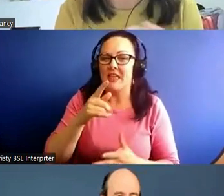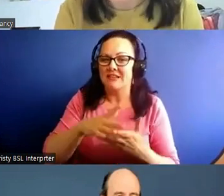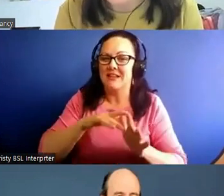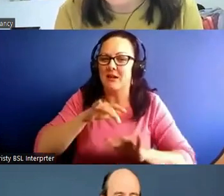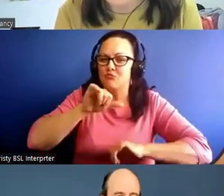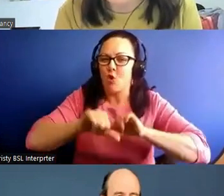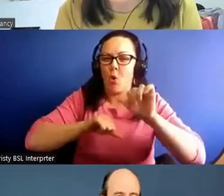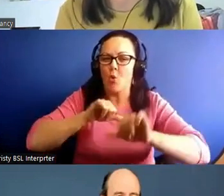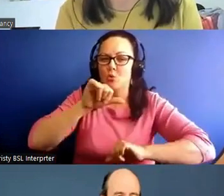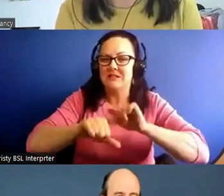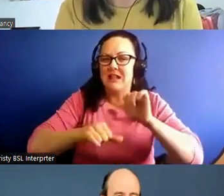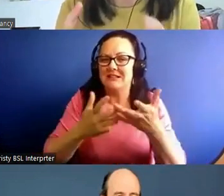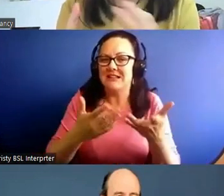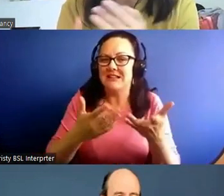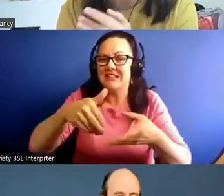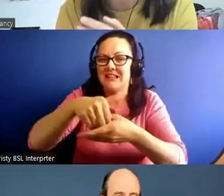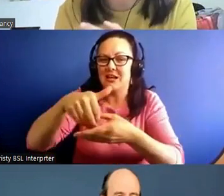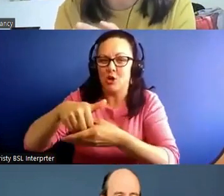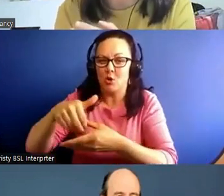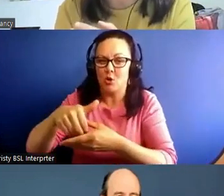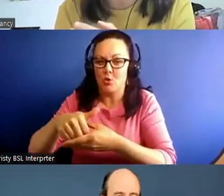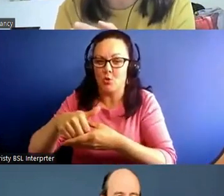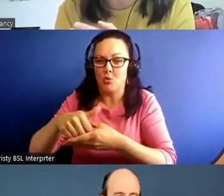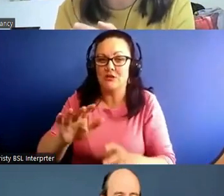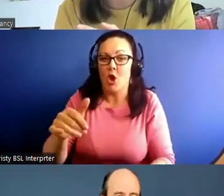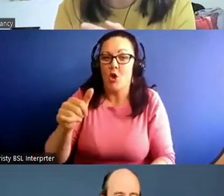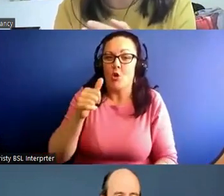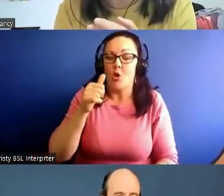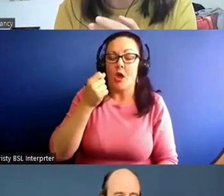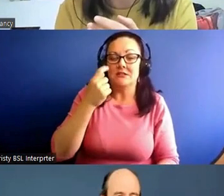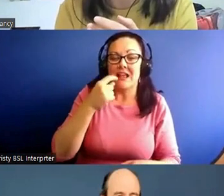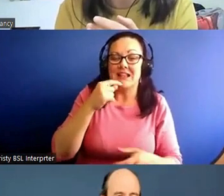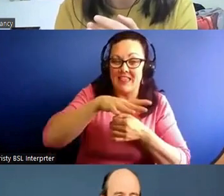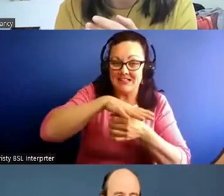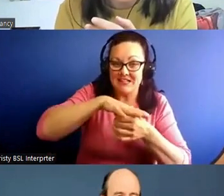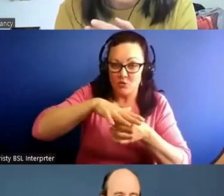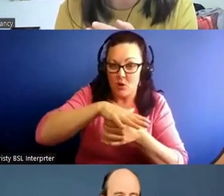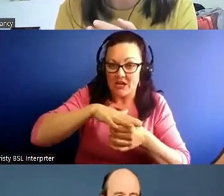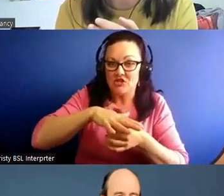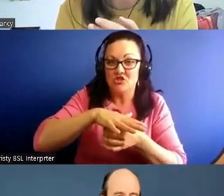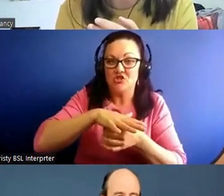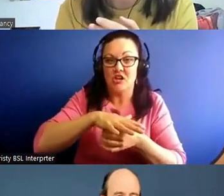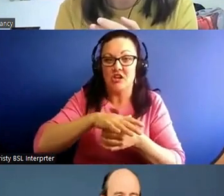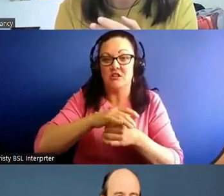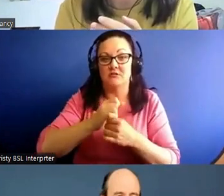This includes knowing their situation and analysing,